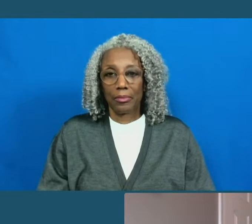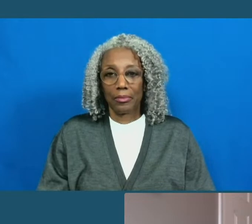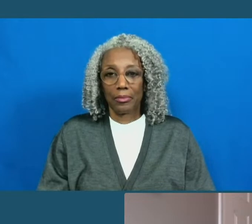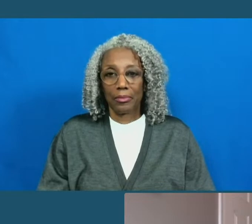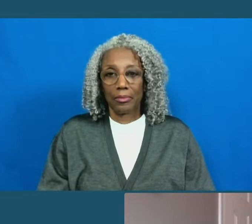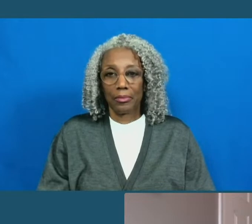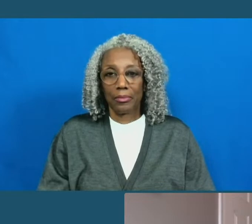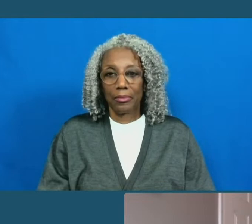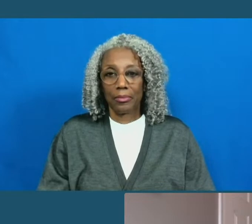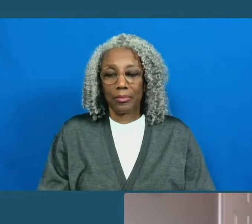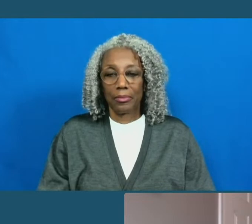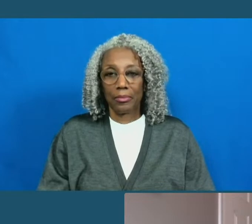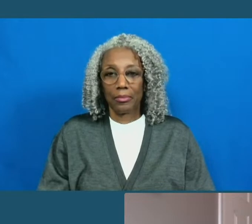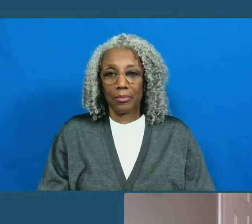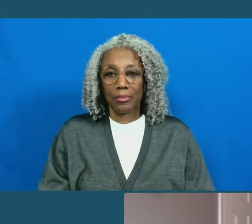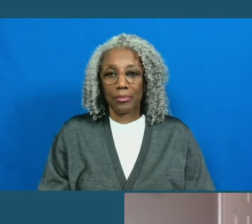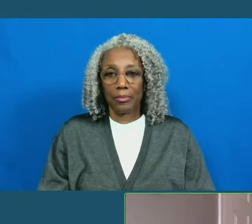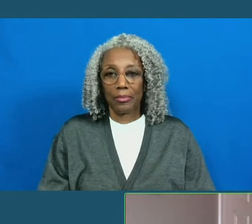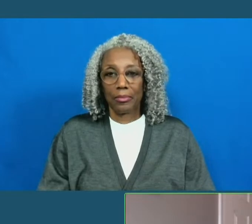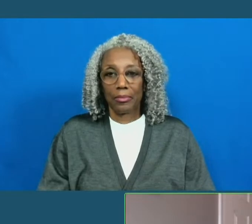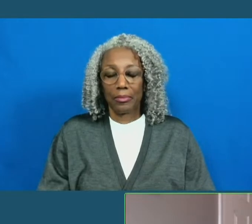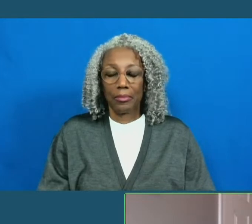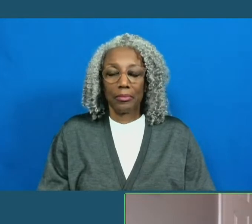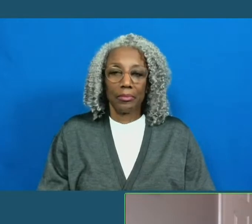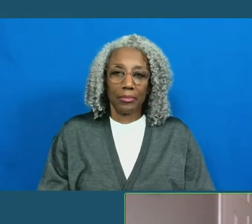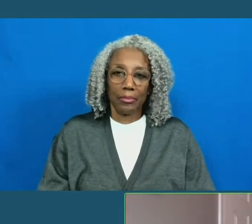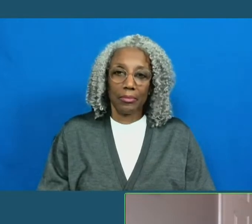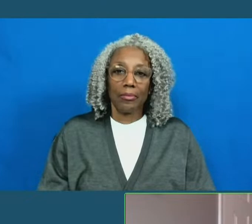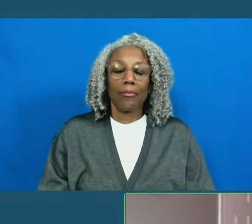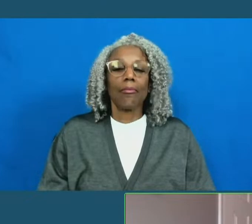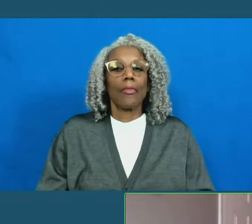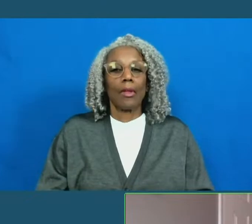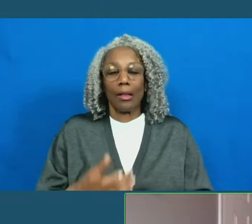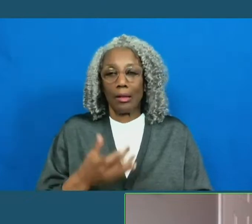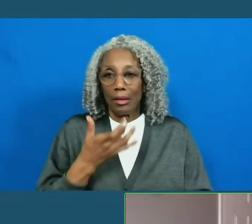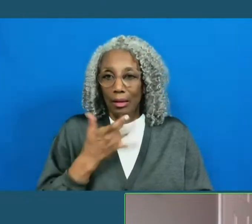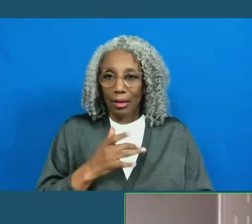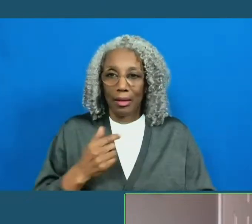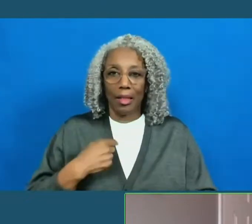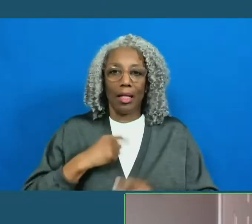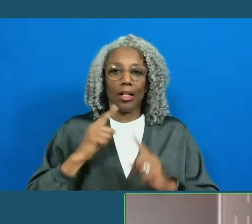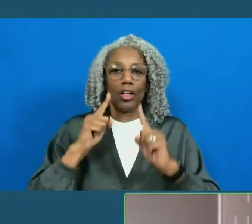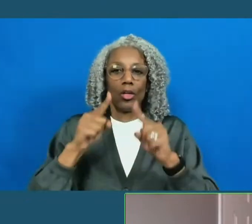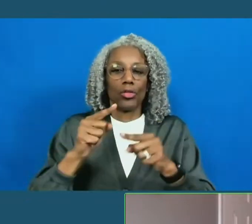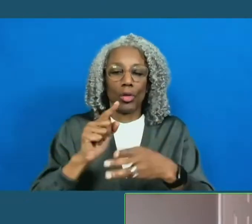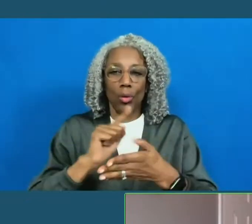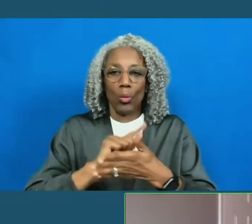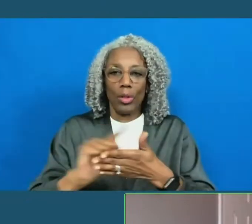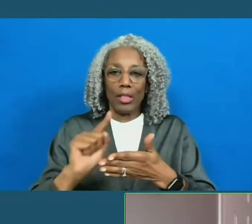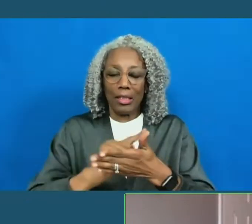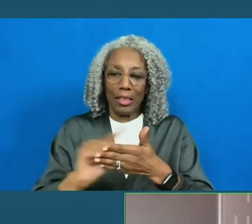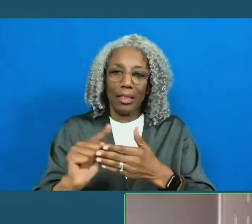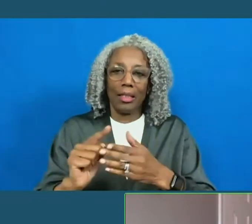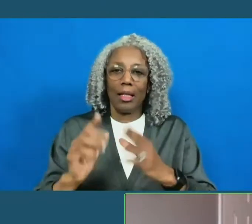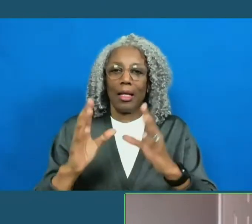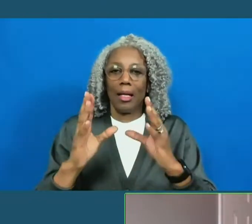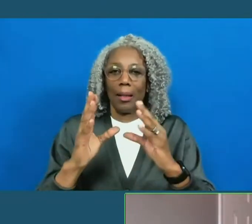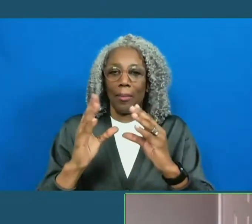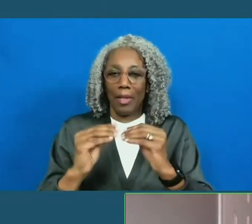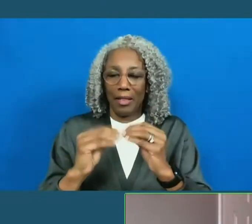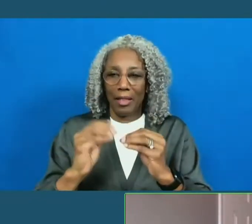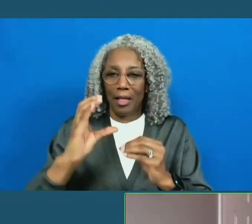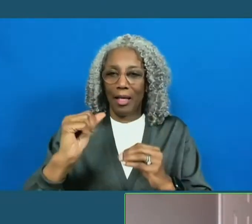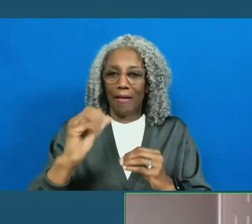use on the oriented. Uh